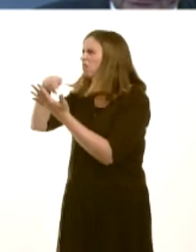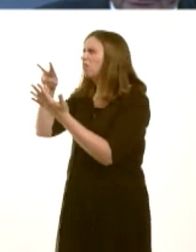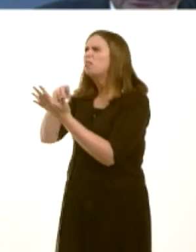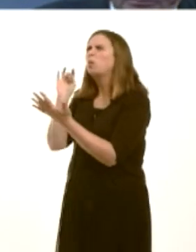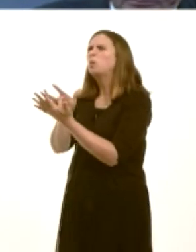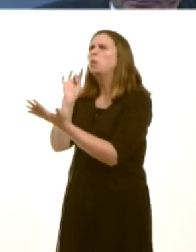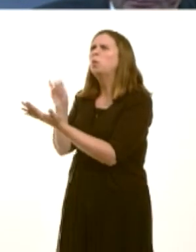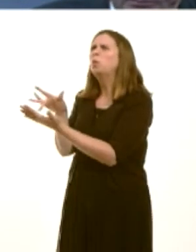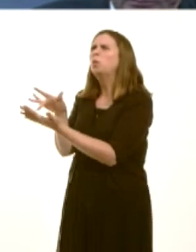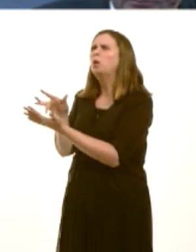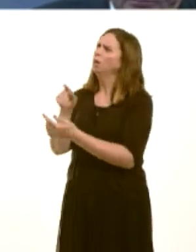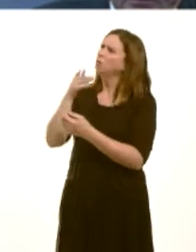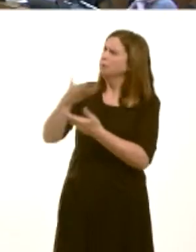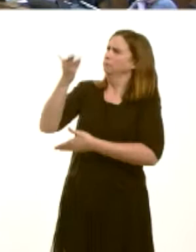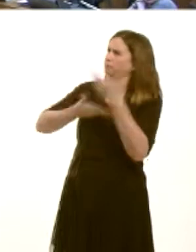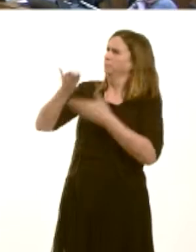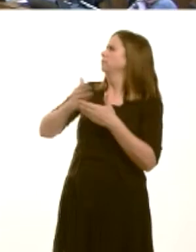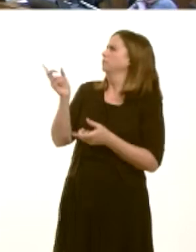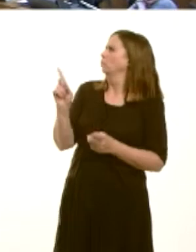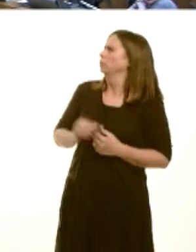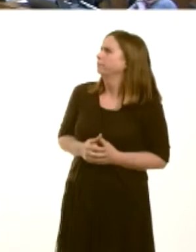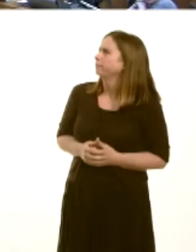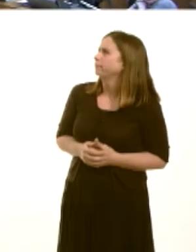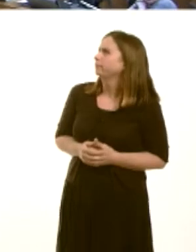regard to tolls? Carwyn Jones: Well, it's a Welsh manifesto